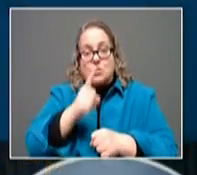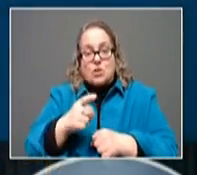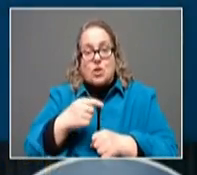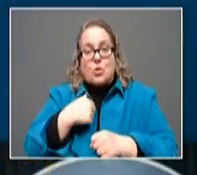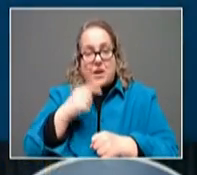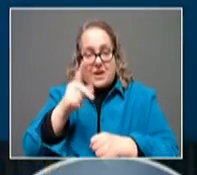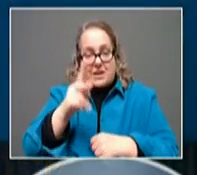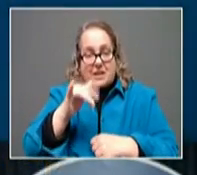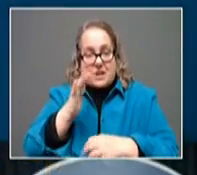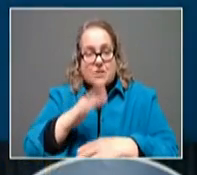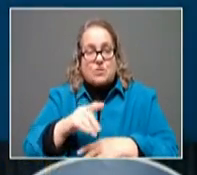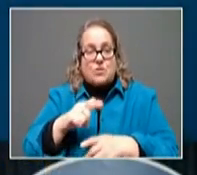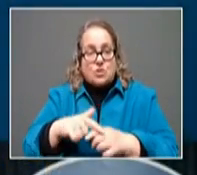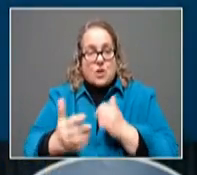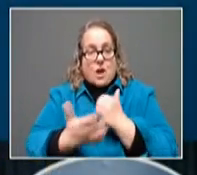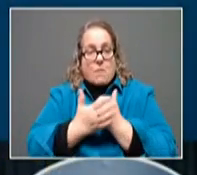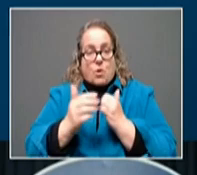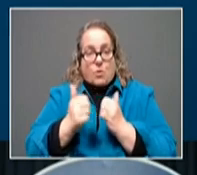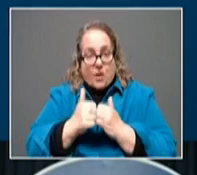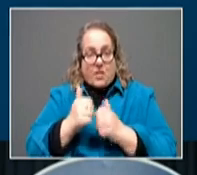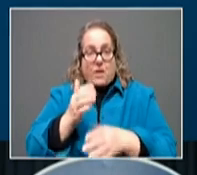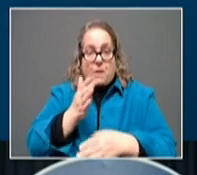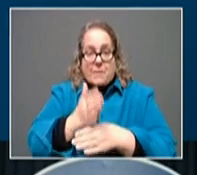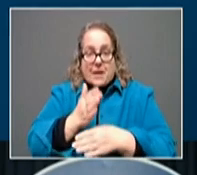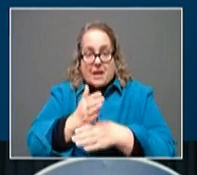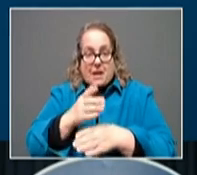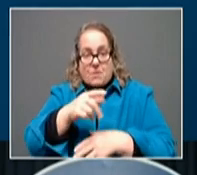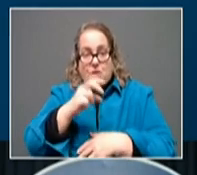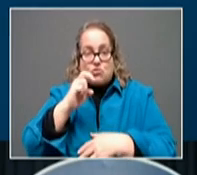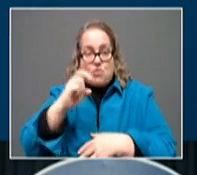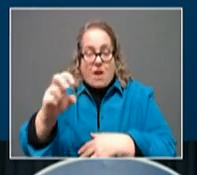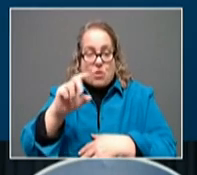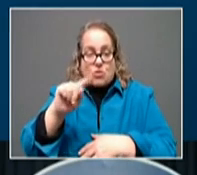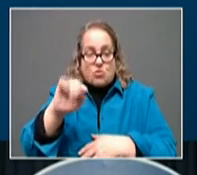housing here. Travel trailers to three Mayfield residents. Alright these